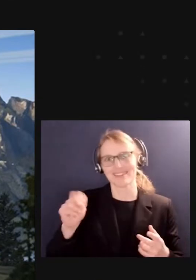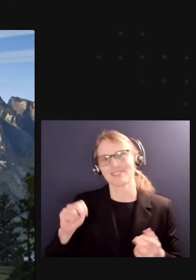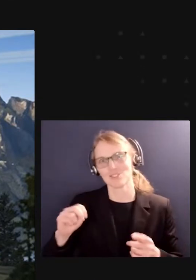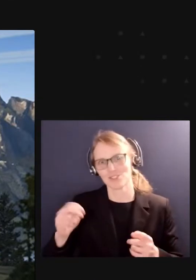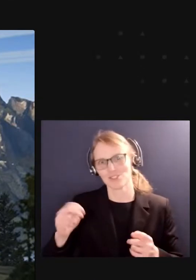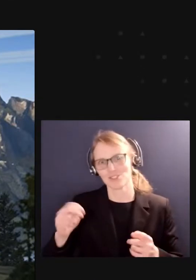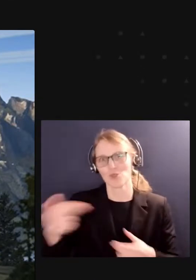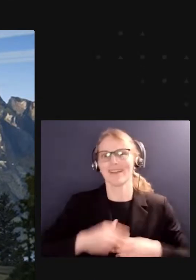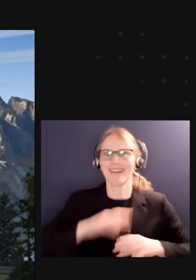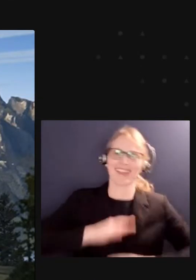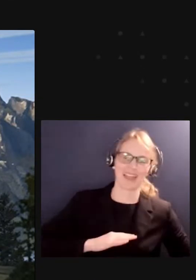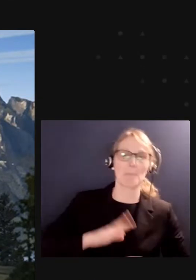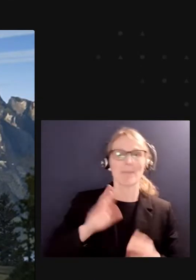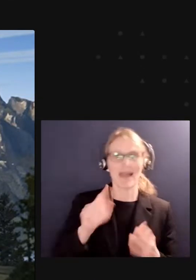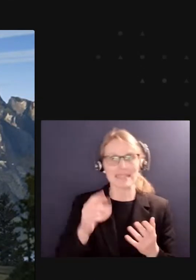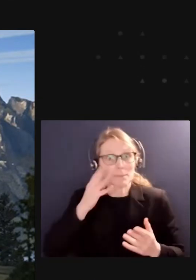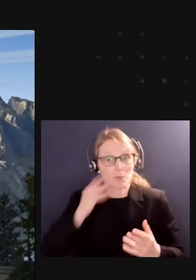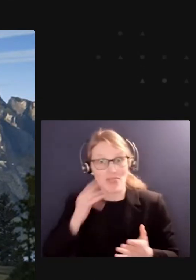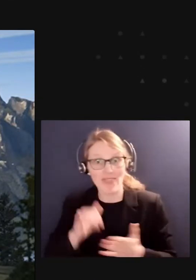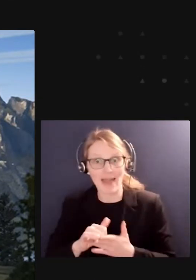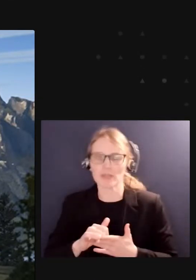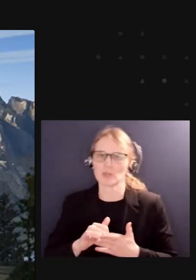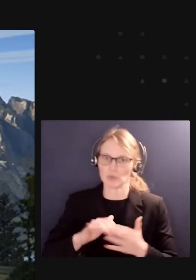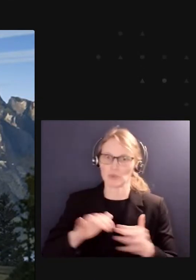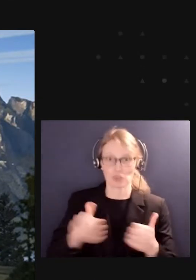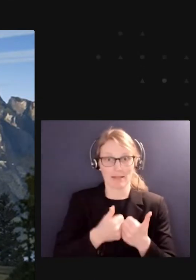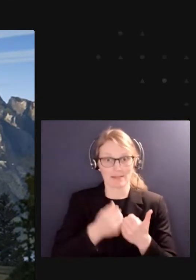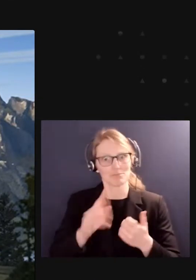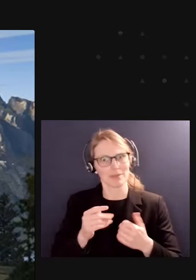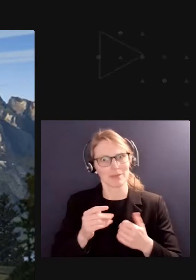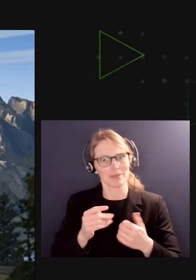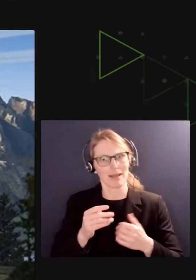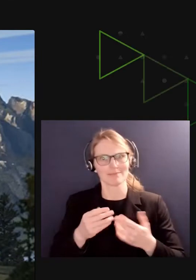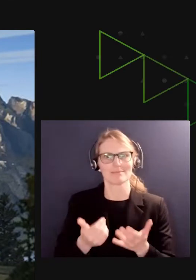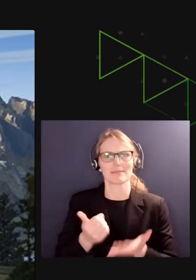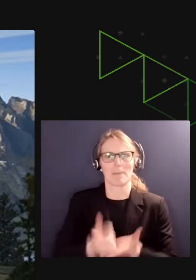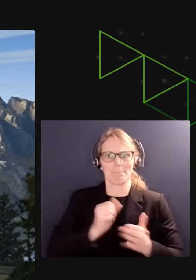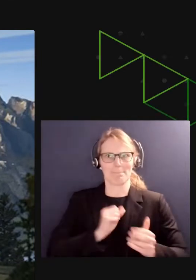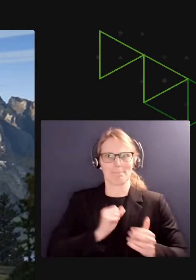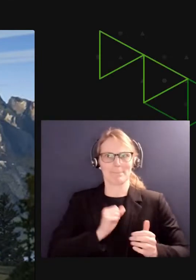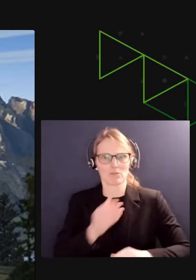And then I think the second one would be getting the keys to the Halo franchise.